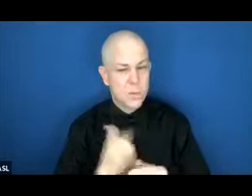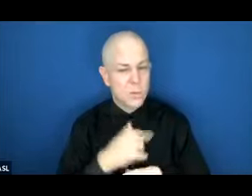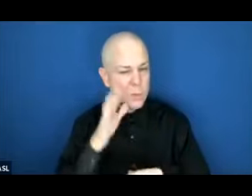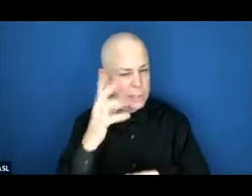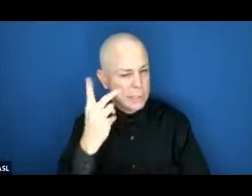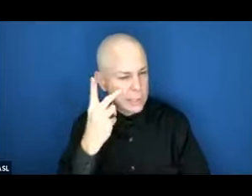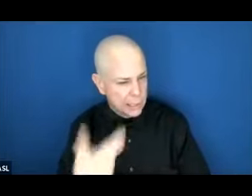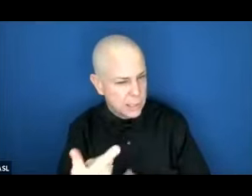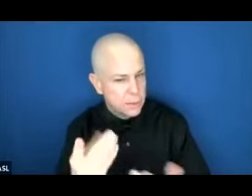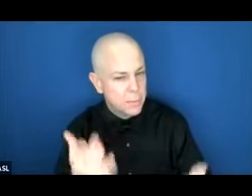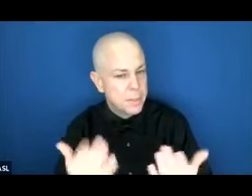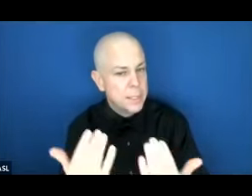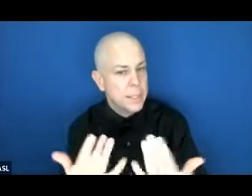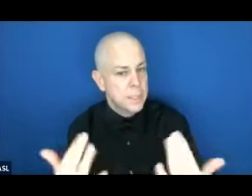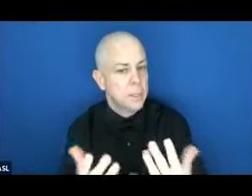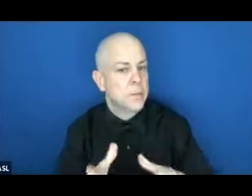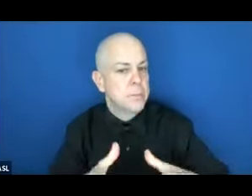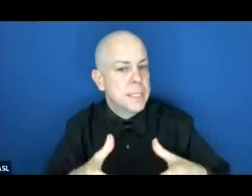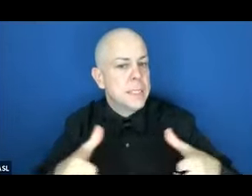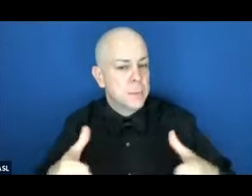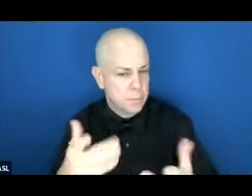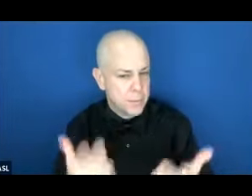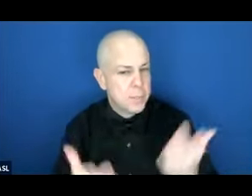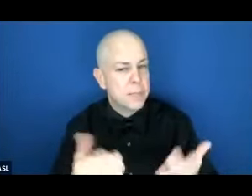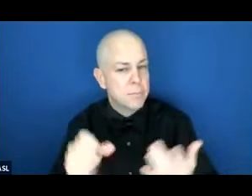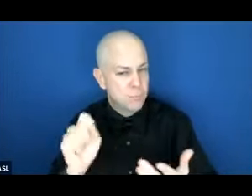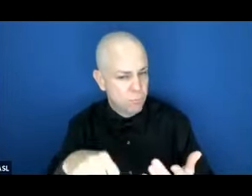intermittent cloud cover tomorrow so that's going to keep the sunshine